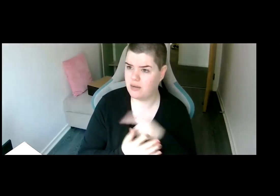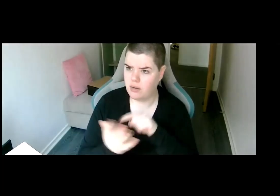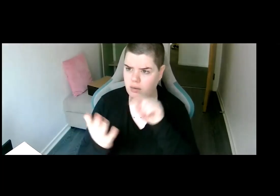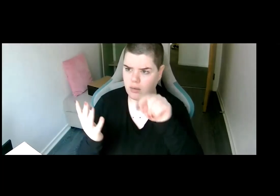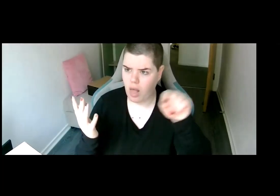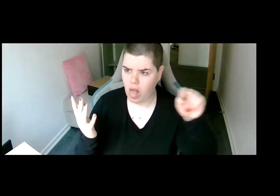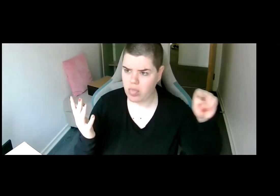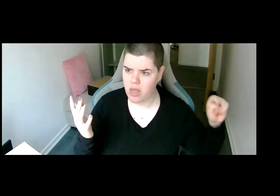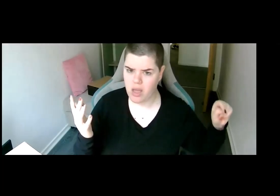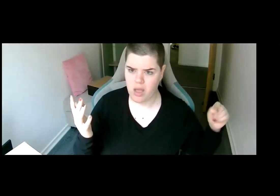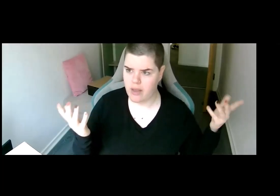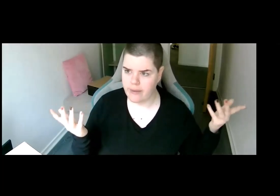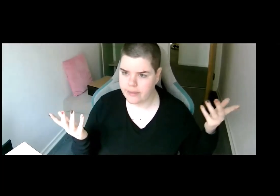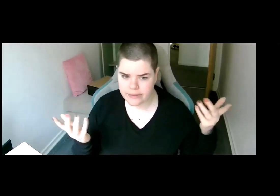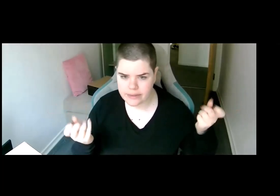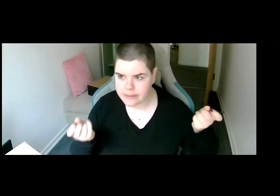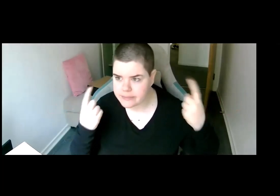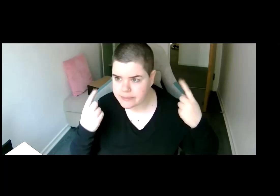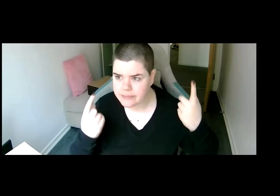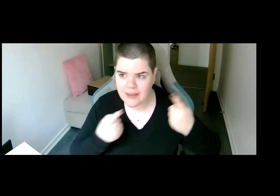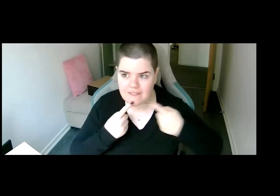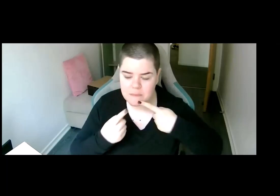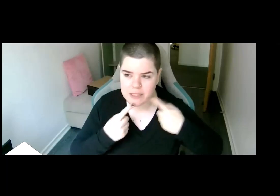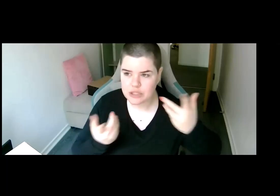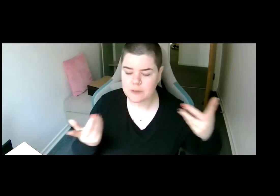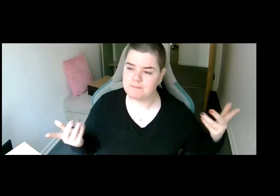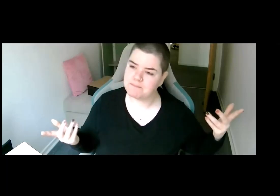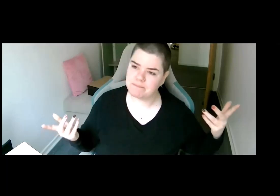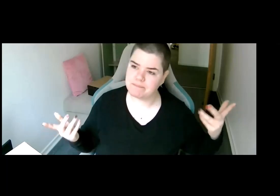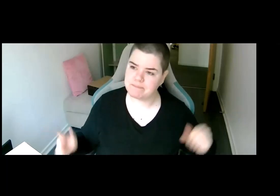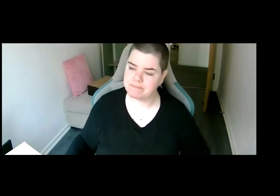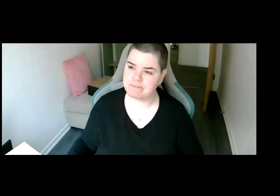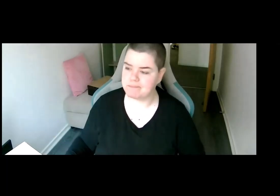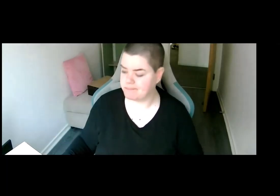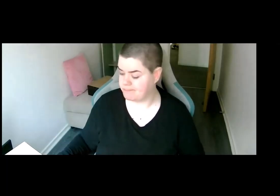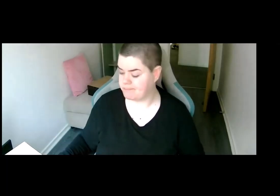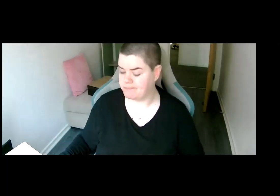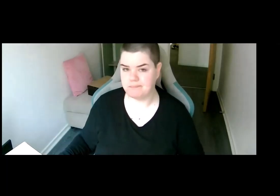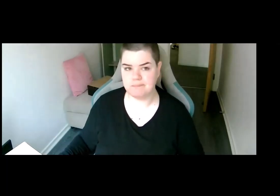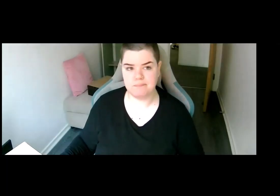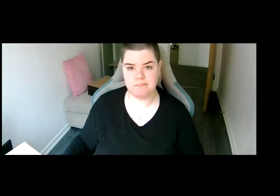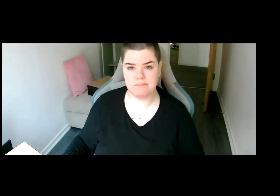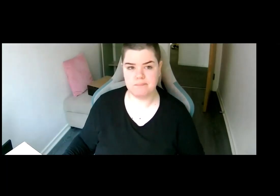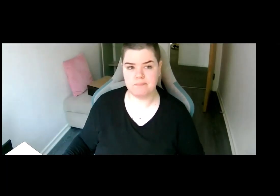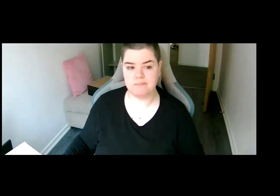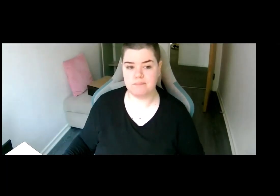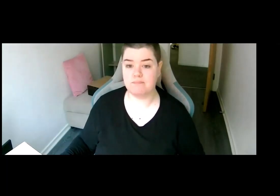So all the other times that the doctors came to speak to her, she didn't have full communication access.